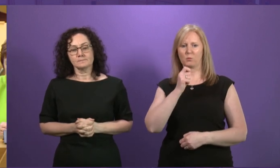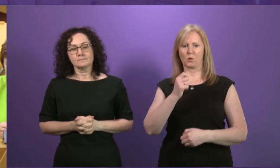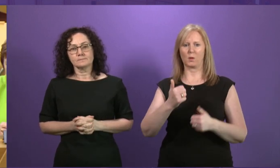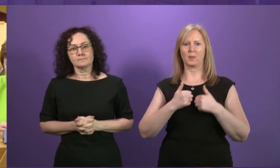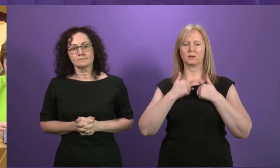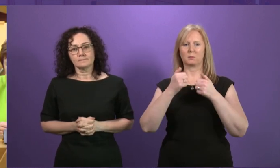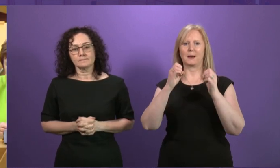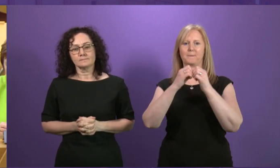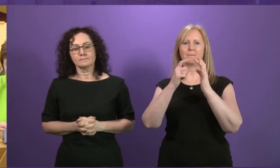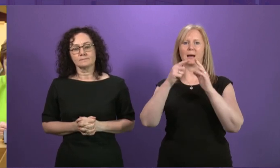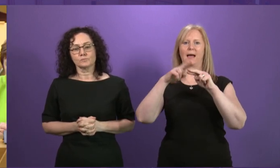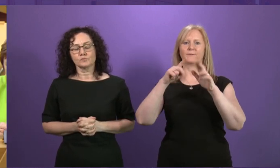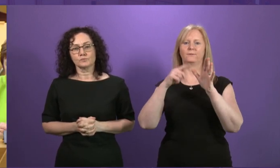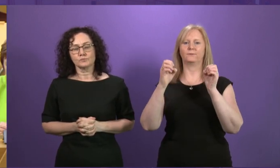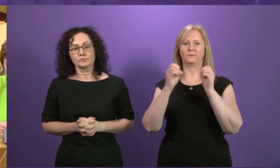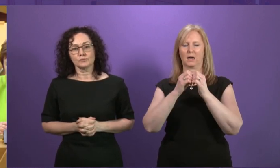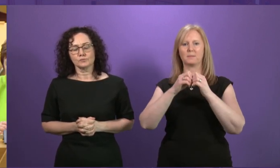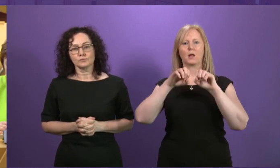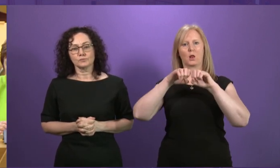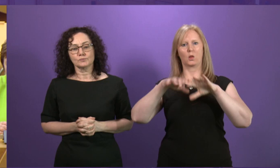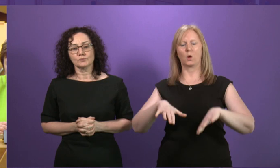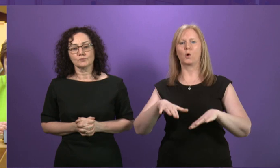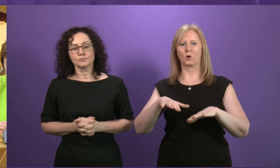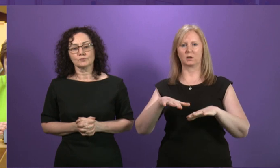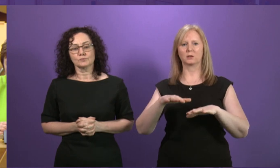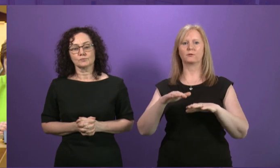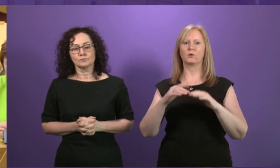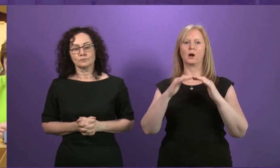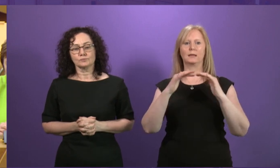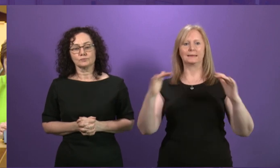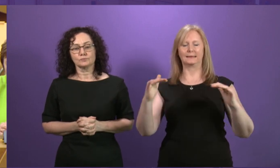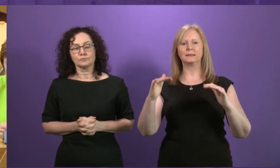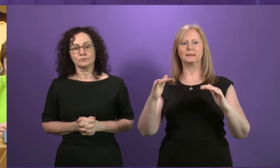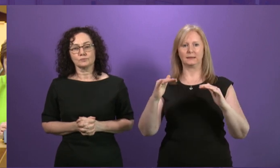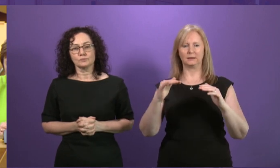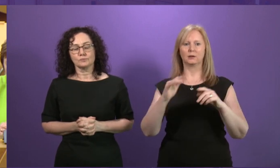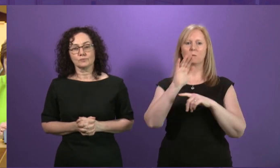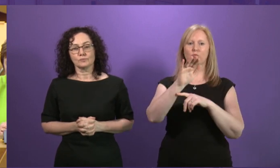an order for offshore platforms to yards in Belgium, Spain and the United Arab Emirates.